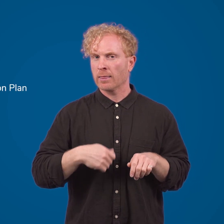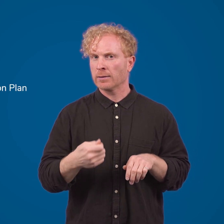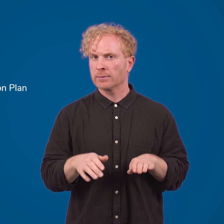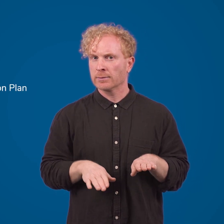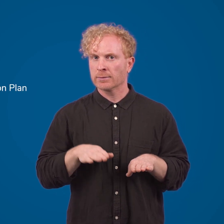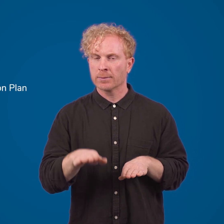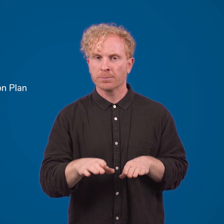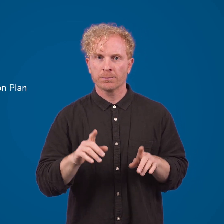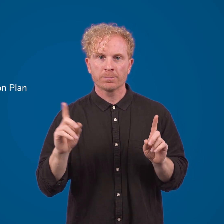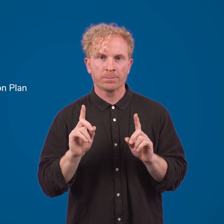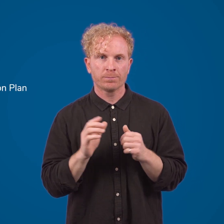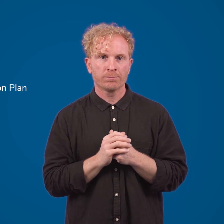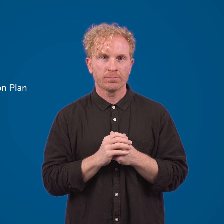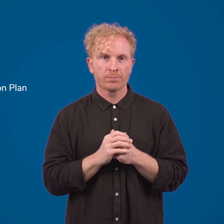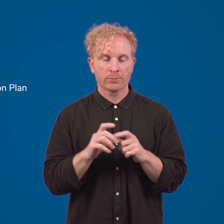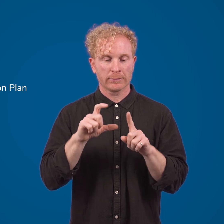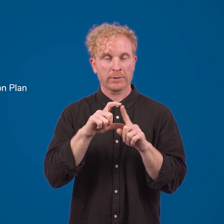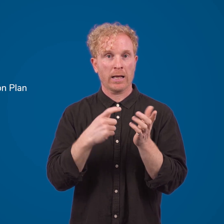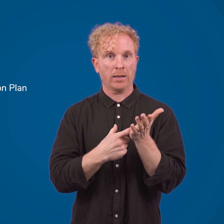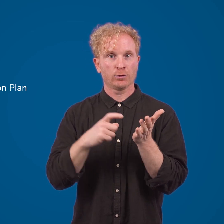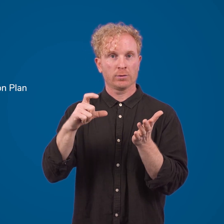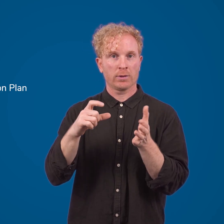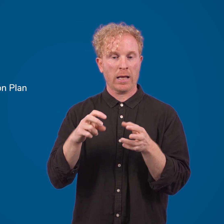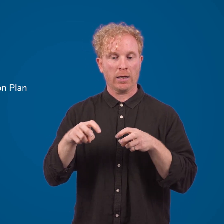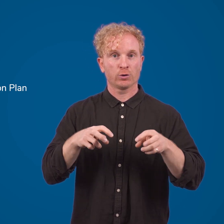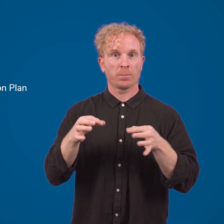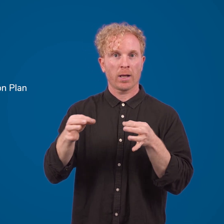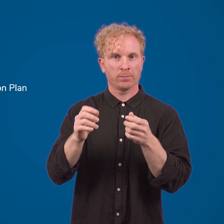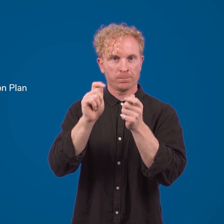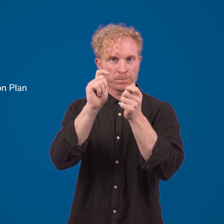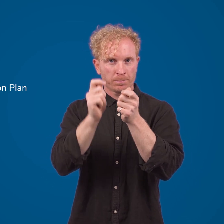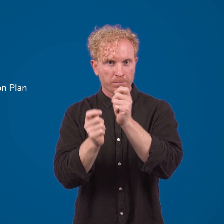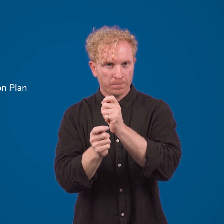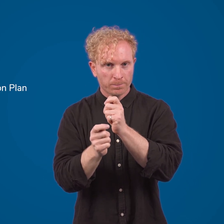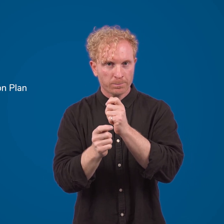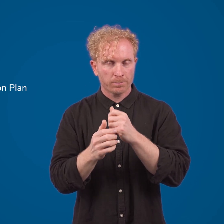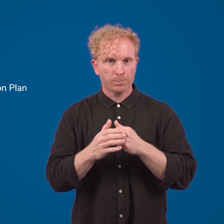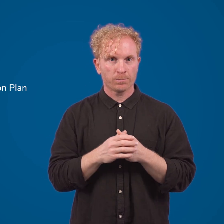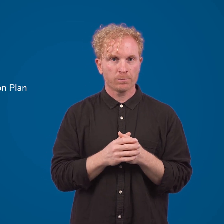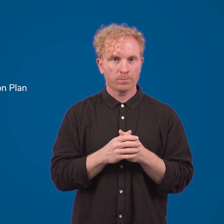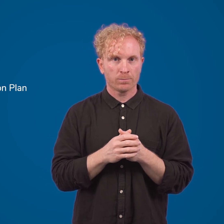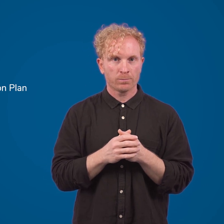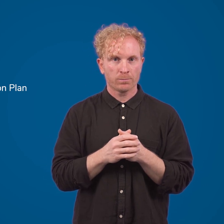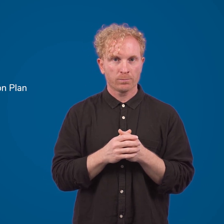Next steps: Implementing DRC Action Plan